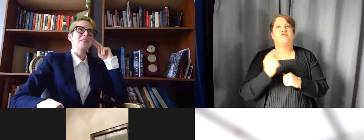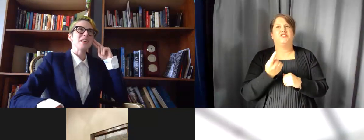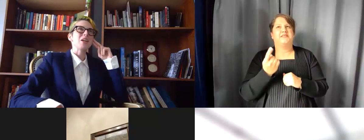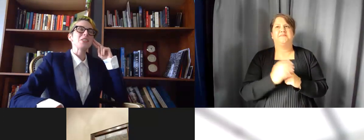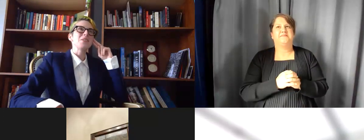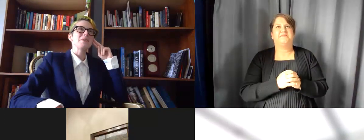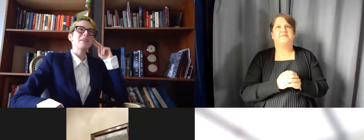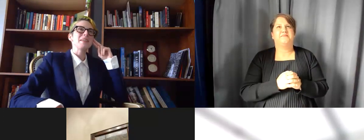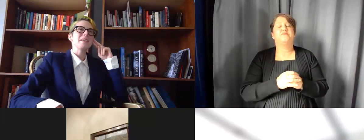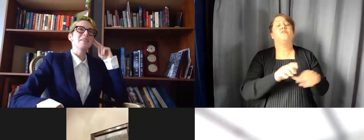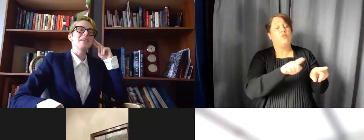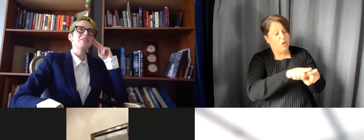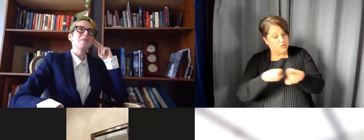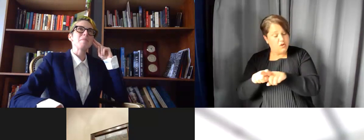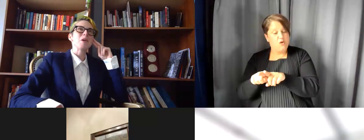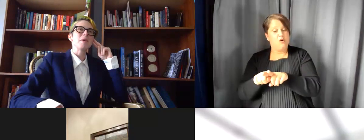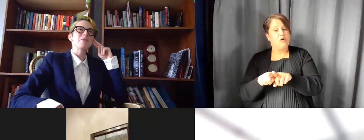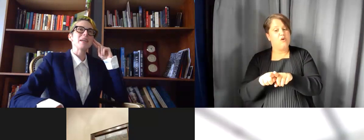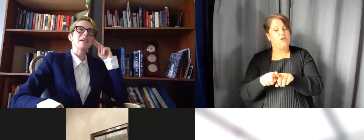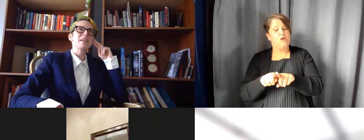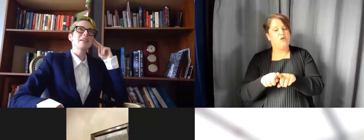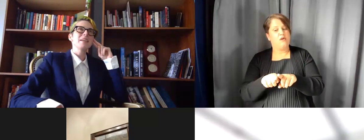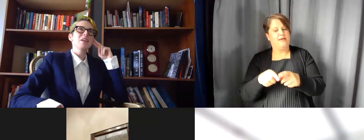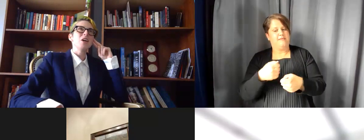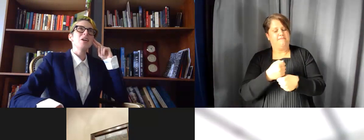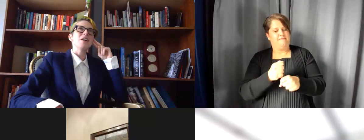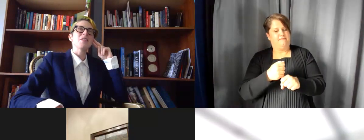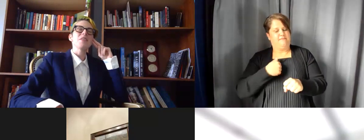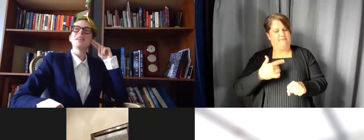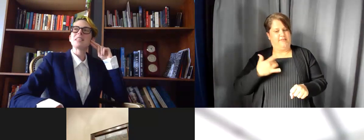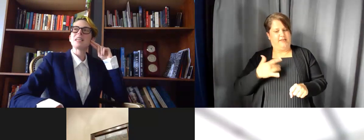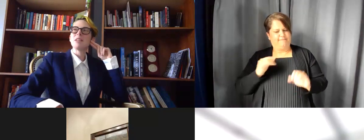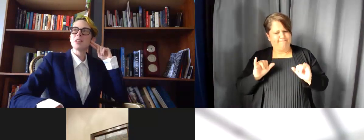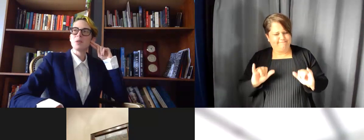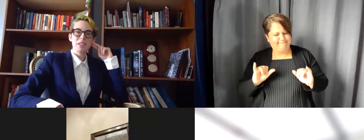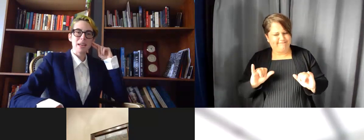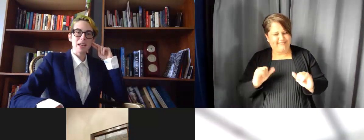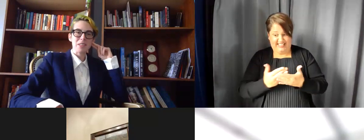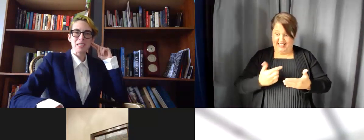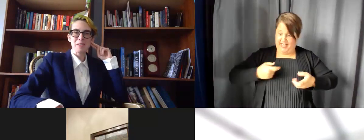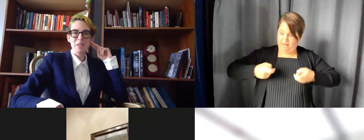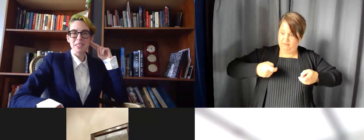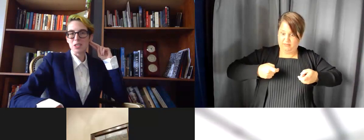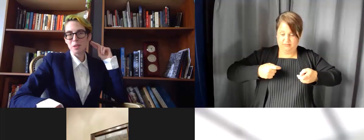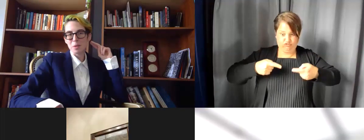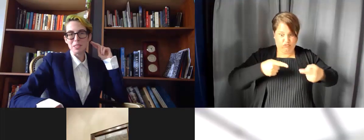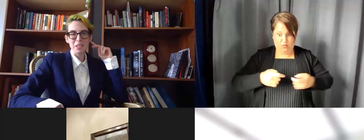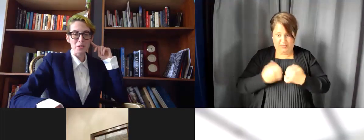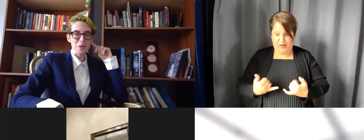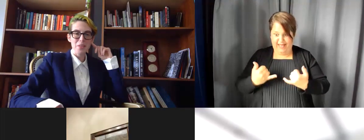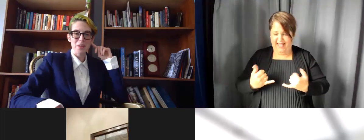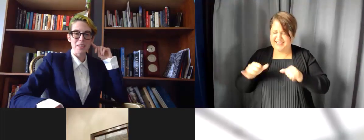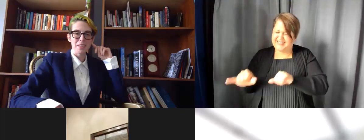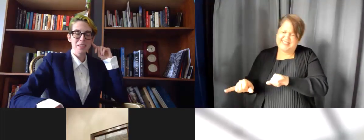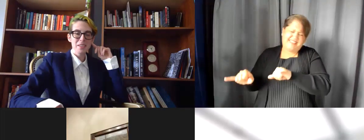Farrah Garland: It also gives me that moment of like things that I'm dealing with today are the same things that Judy was dealing with, and